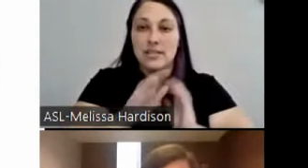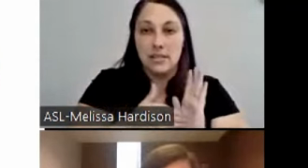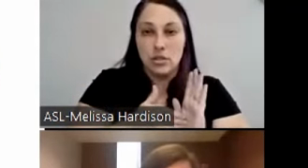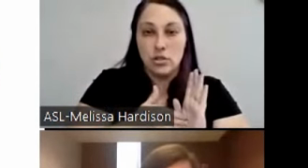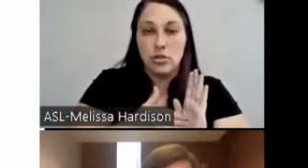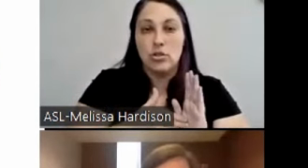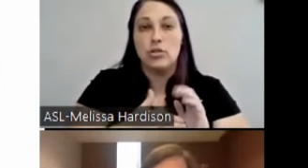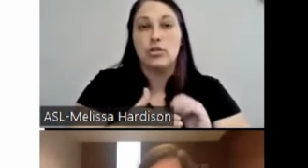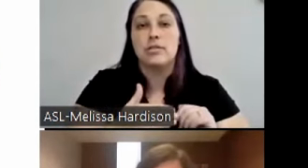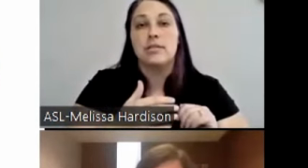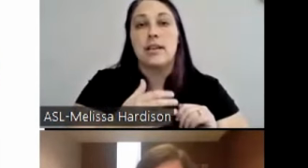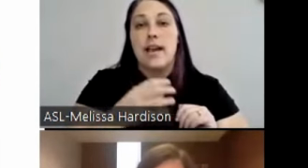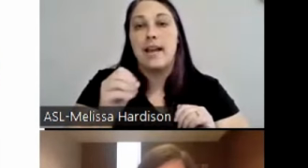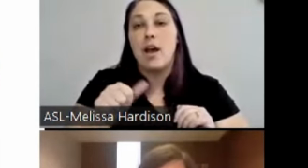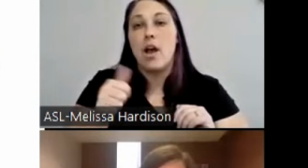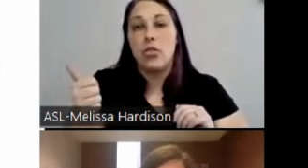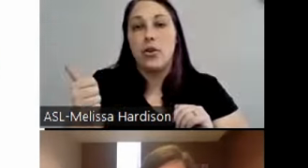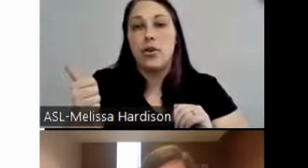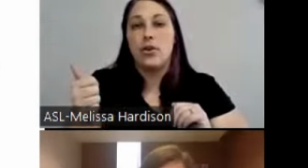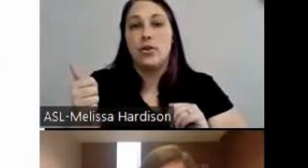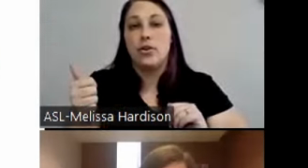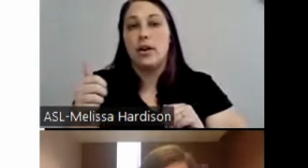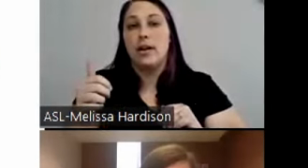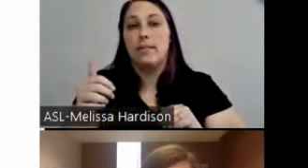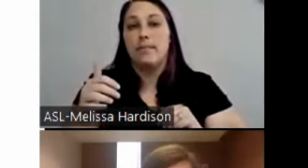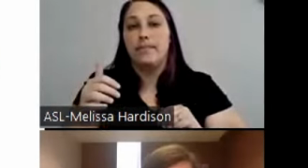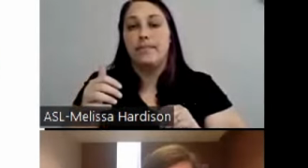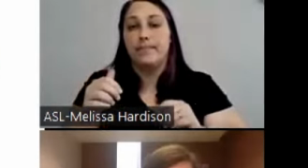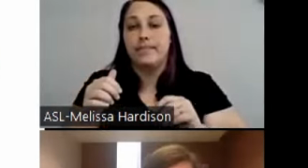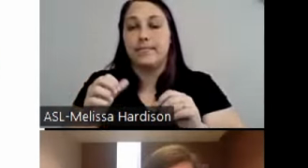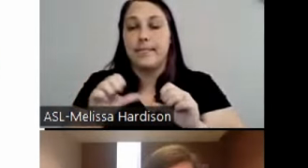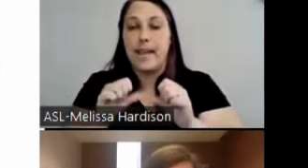We have two pilots going on in the state. One is in Western Iowa, with Connections AAA.